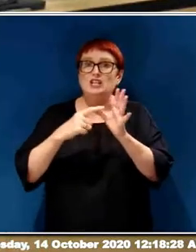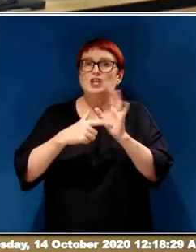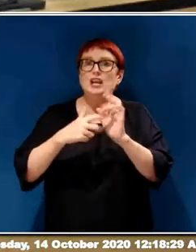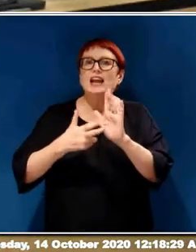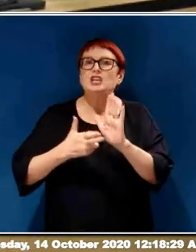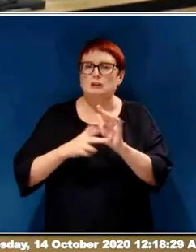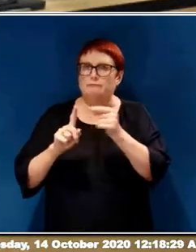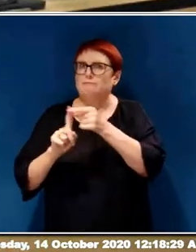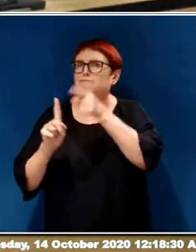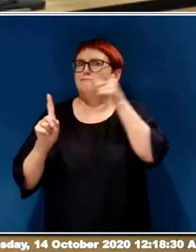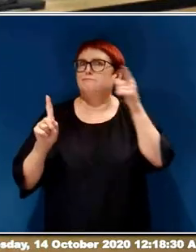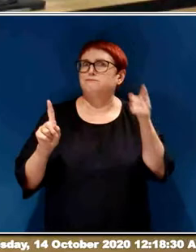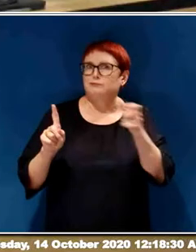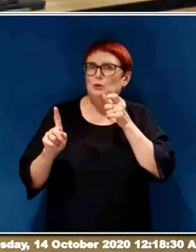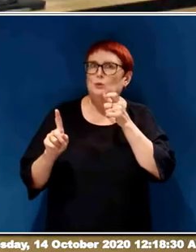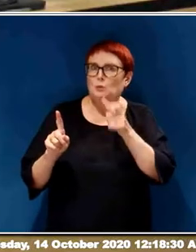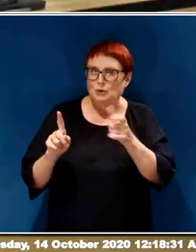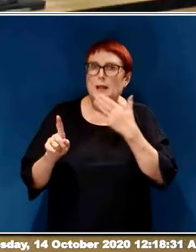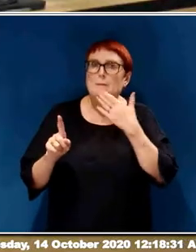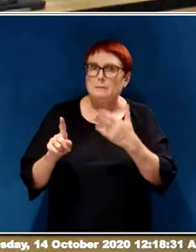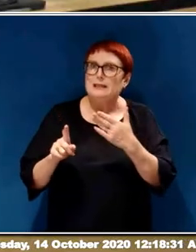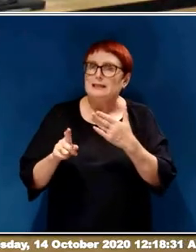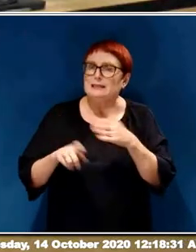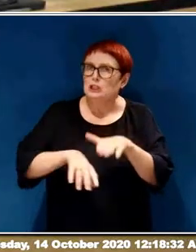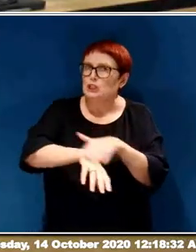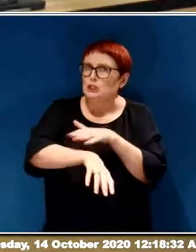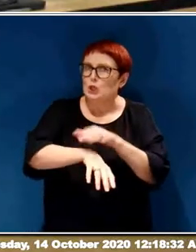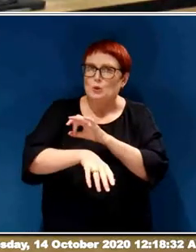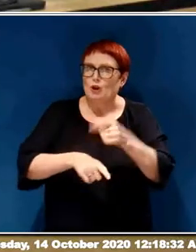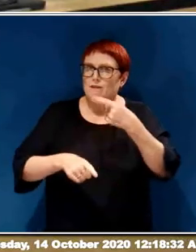to hear what you have to say. DR de BRUIN: I will do my best.